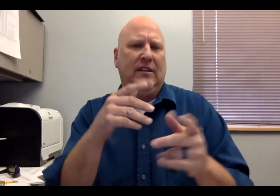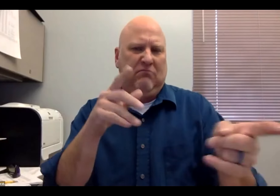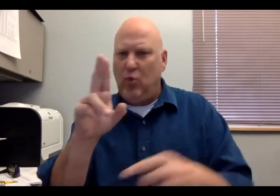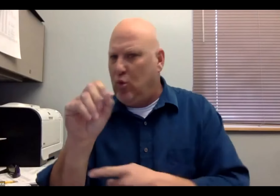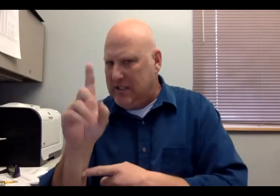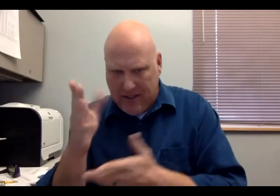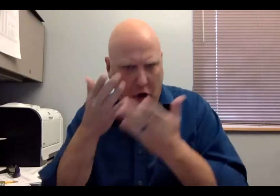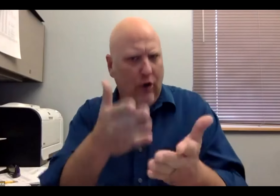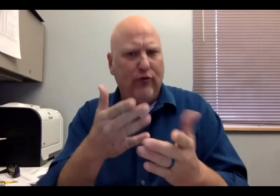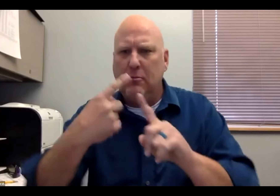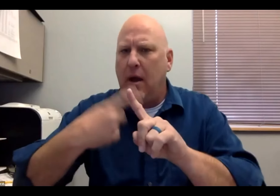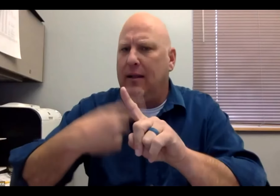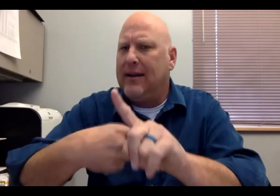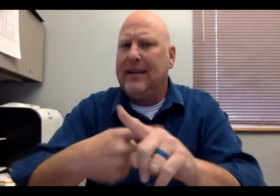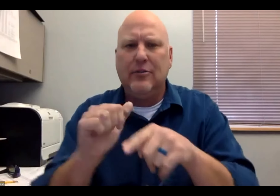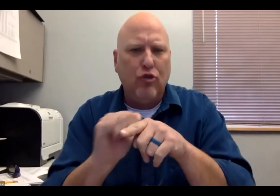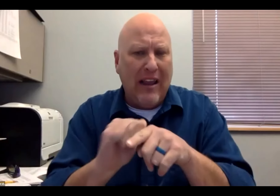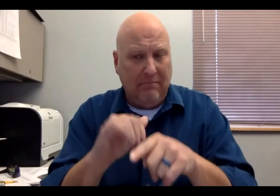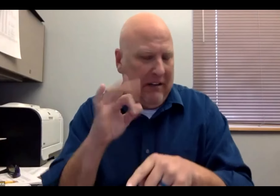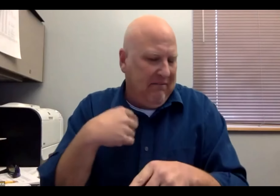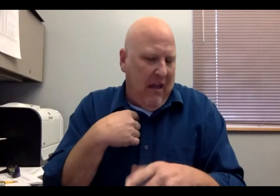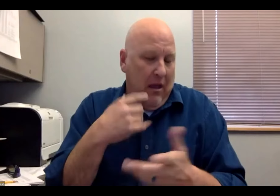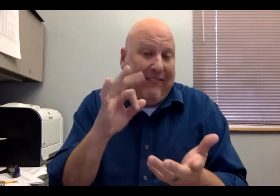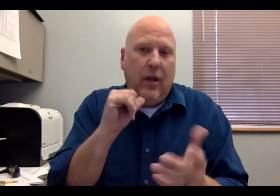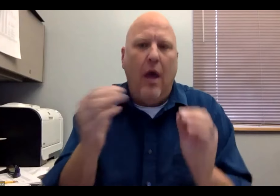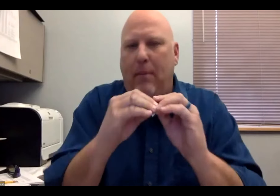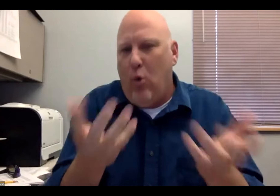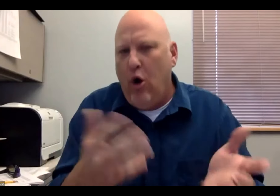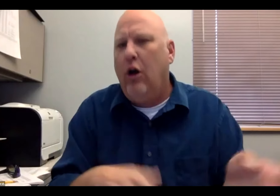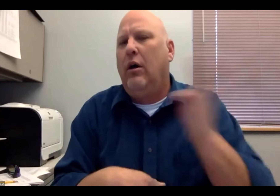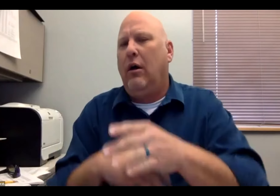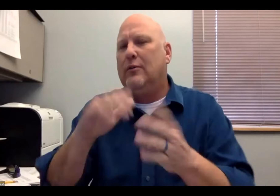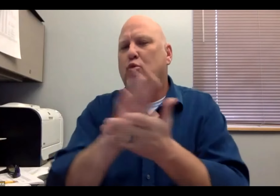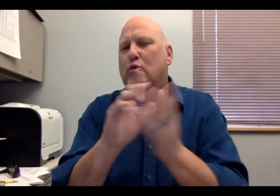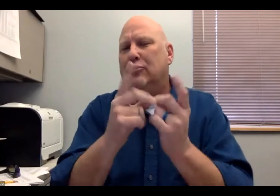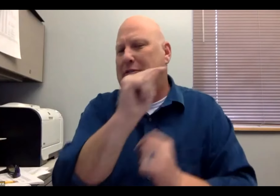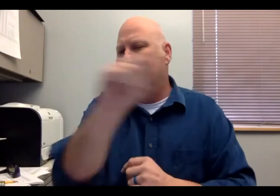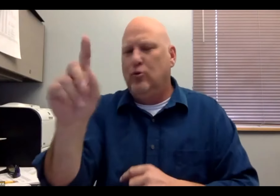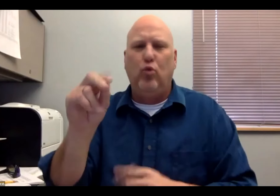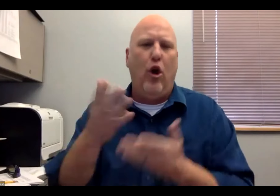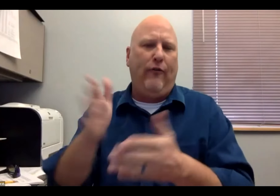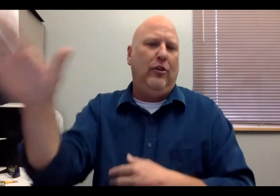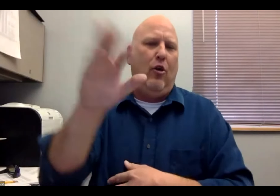workshops, for academic interpreters, and I believe they have monthly training and school